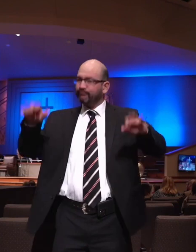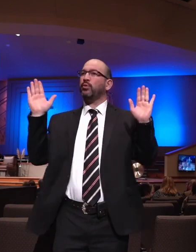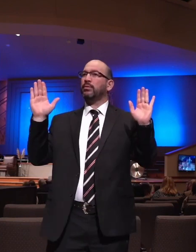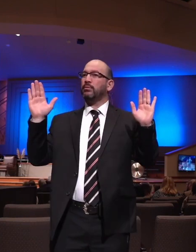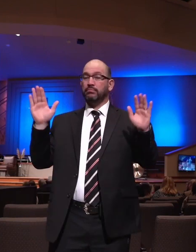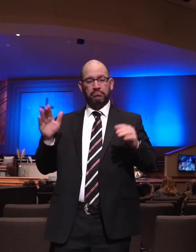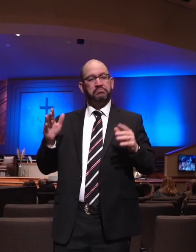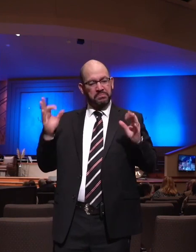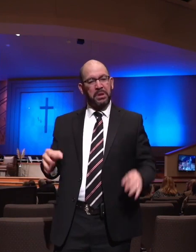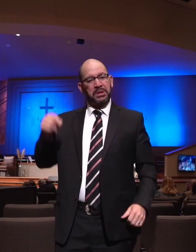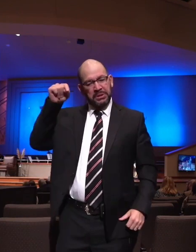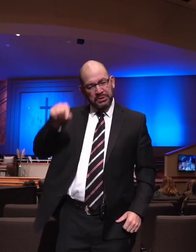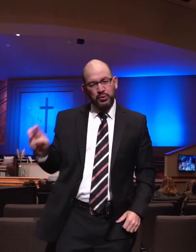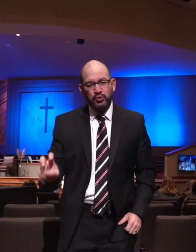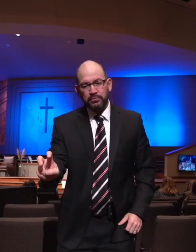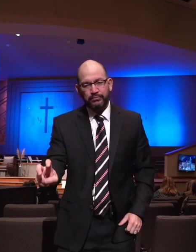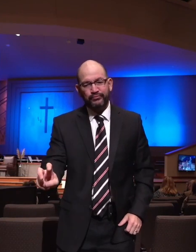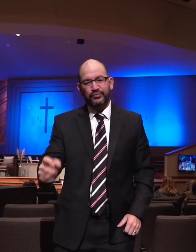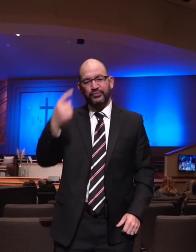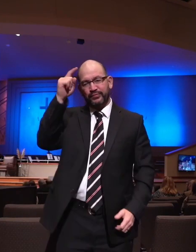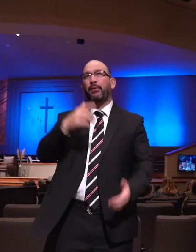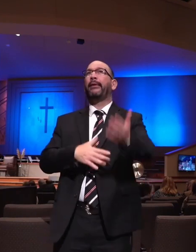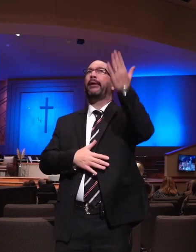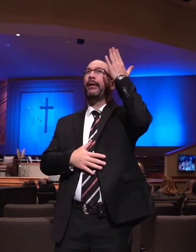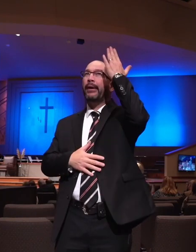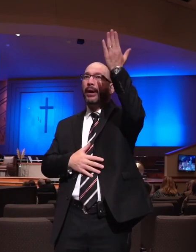missions trip it's probably going to change your